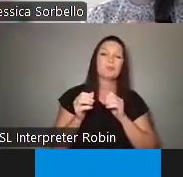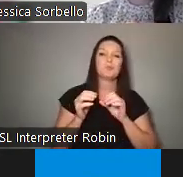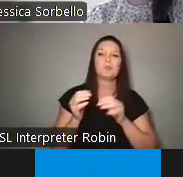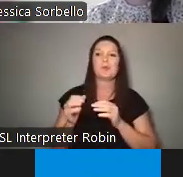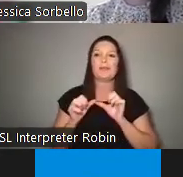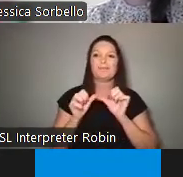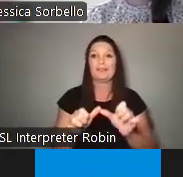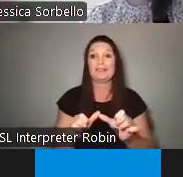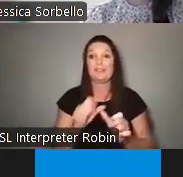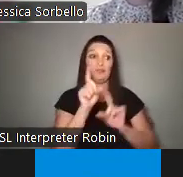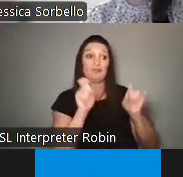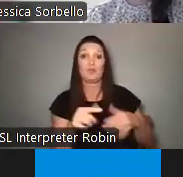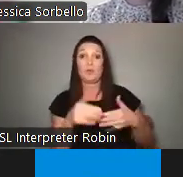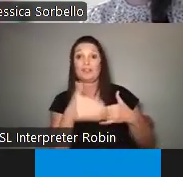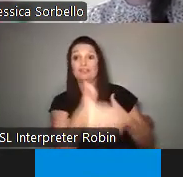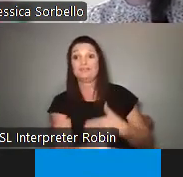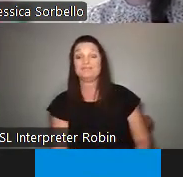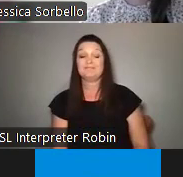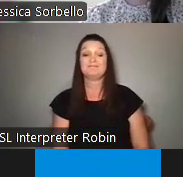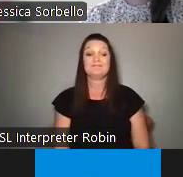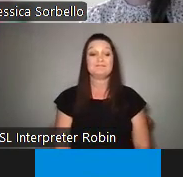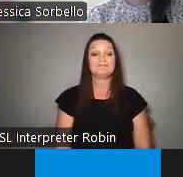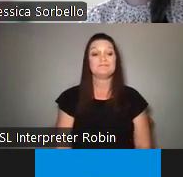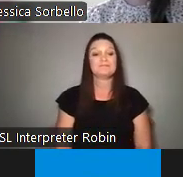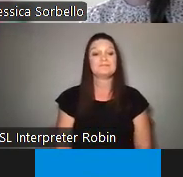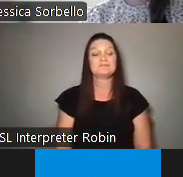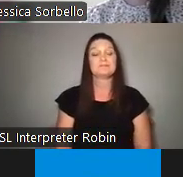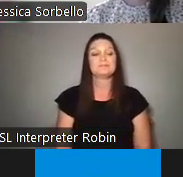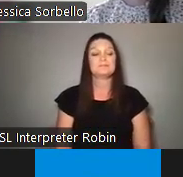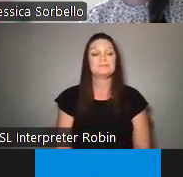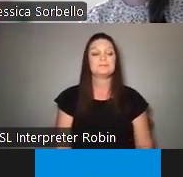m unmuting